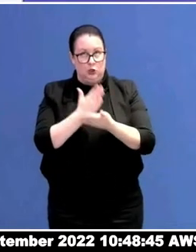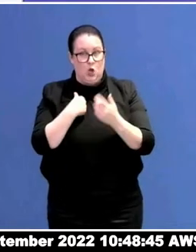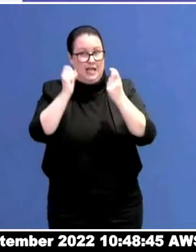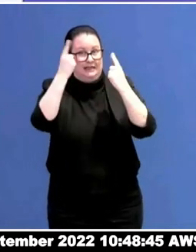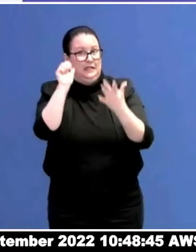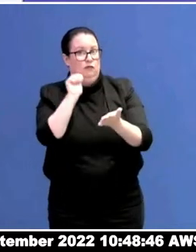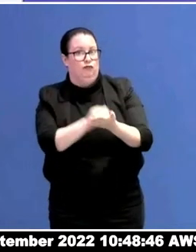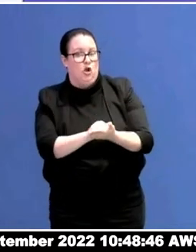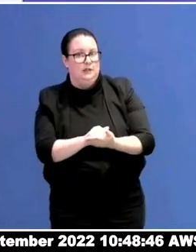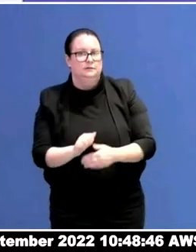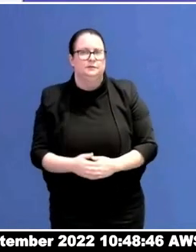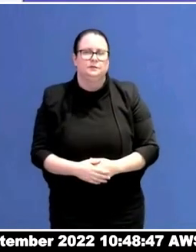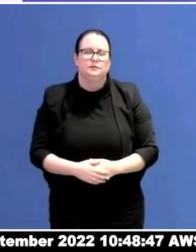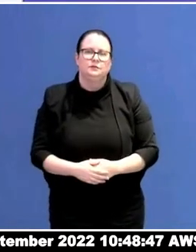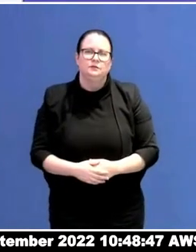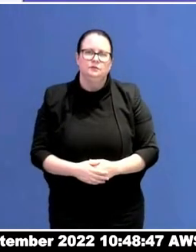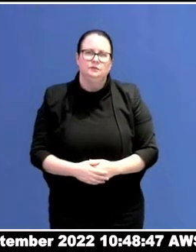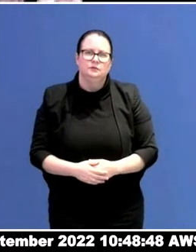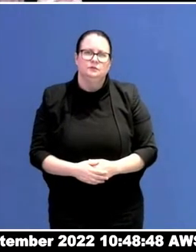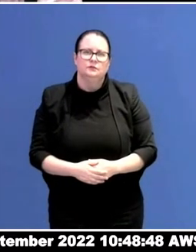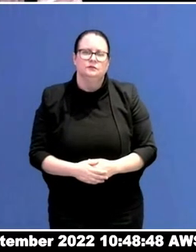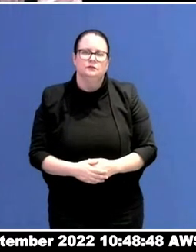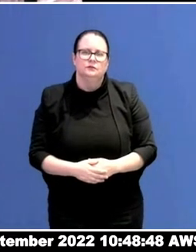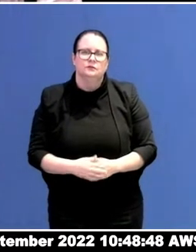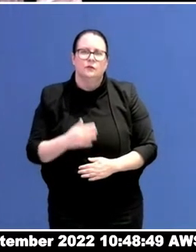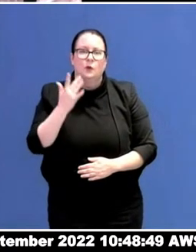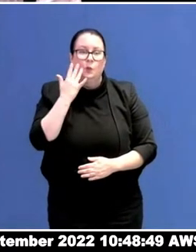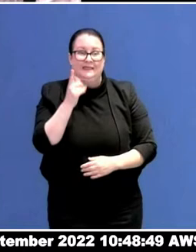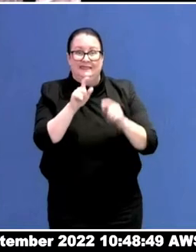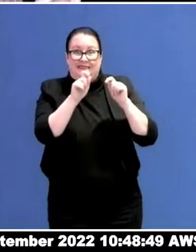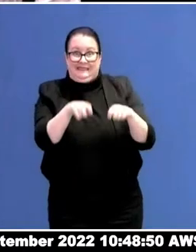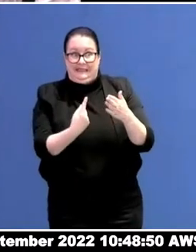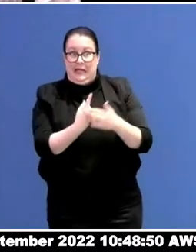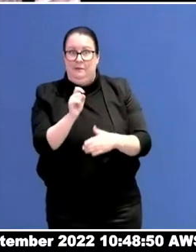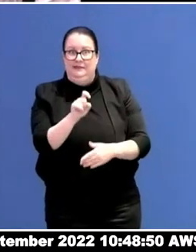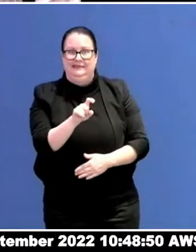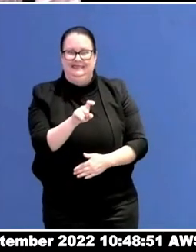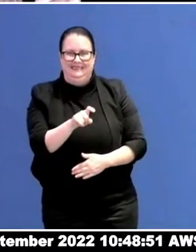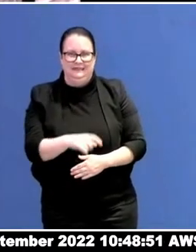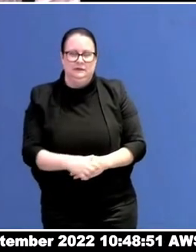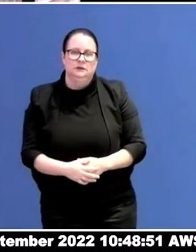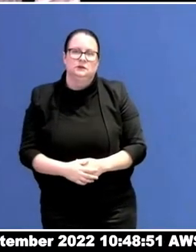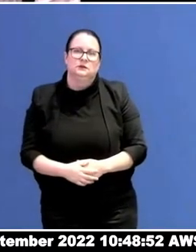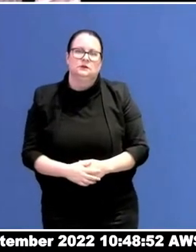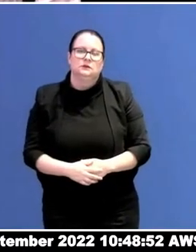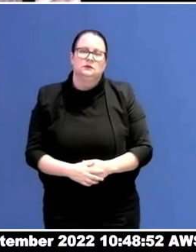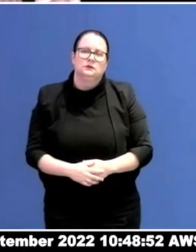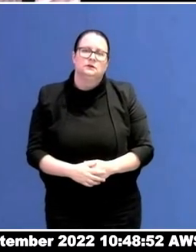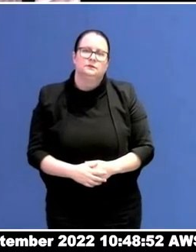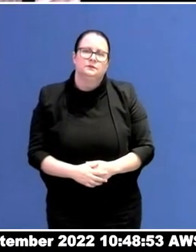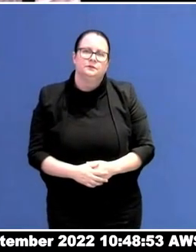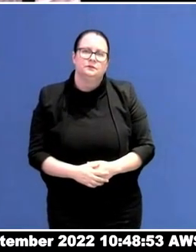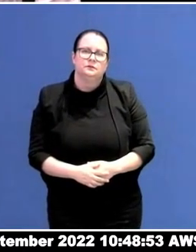When the events we have been talking about occurred, was this the first time